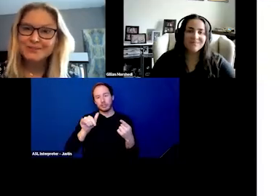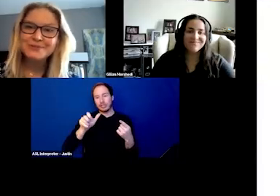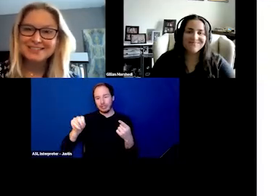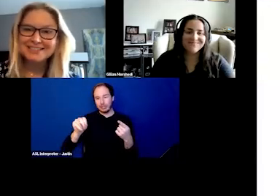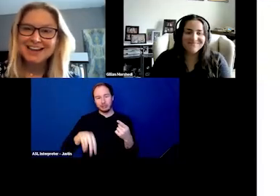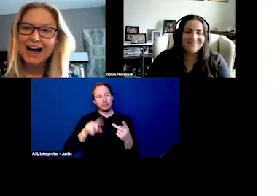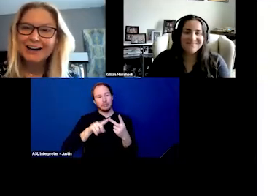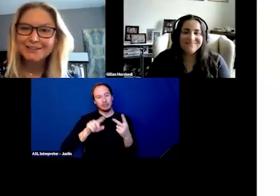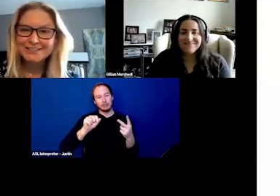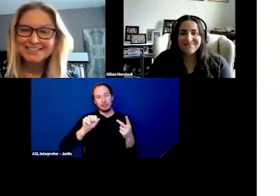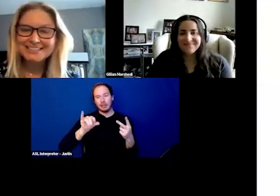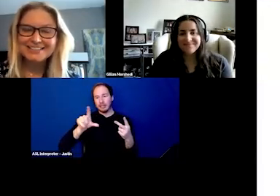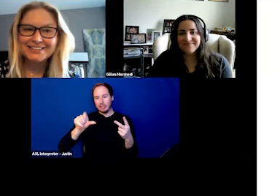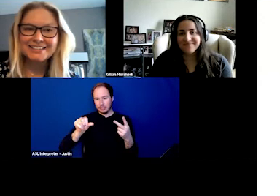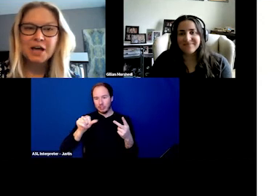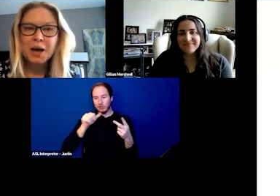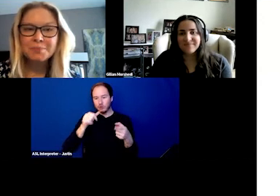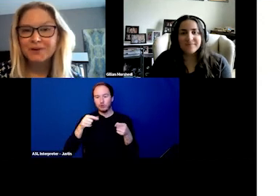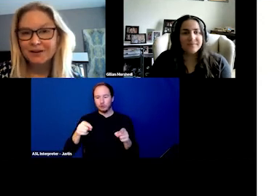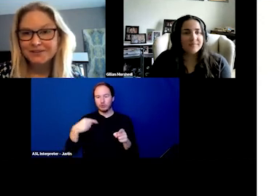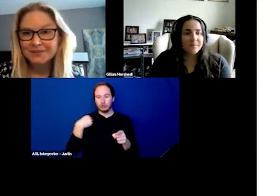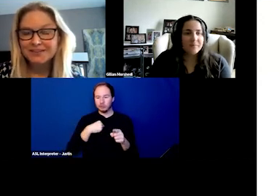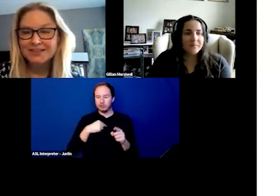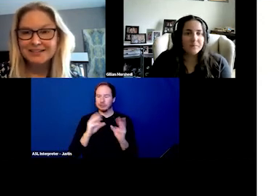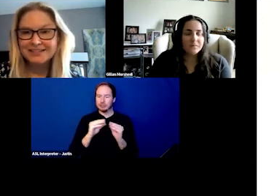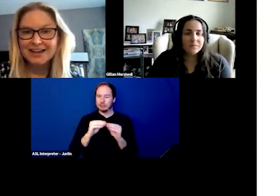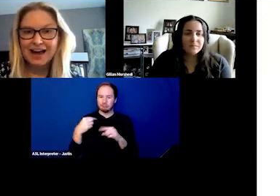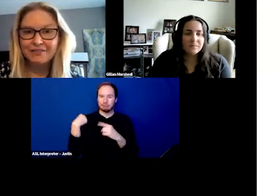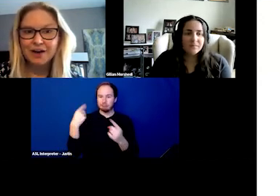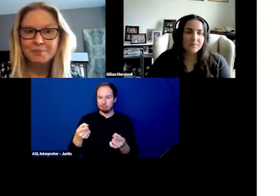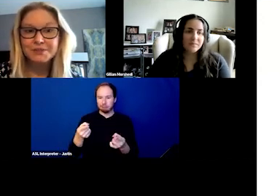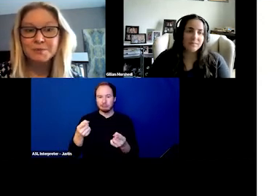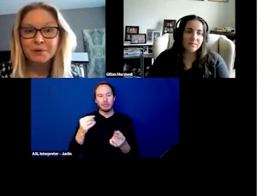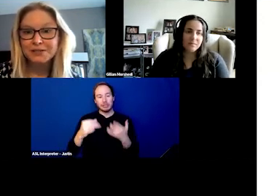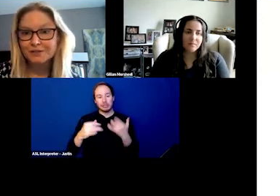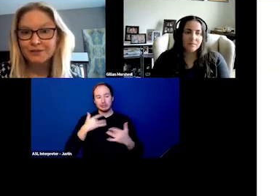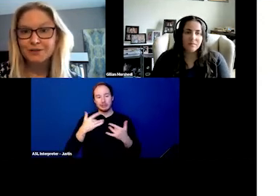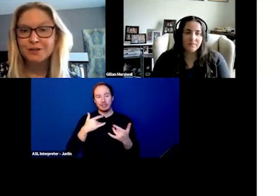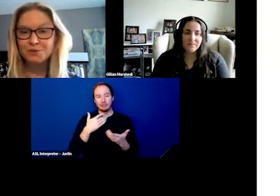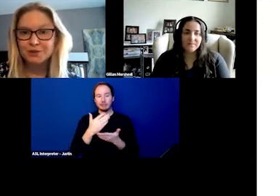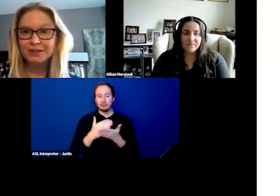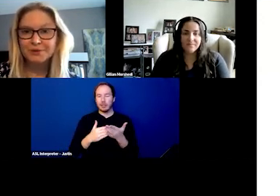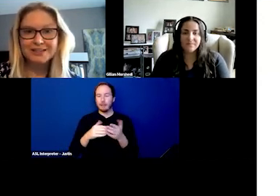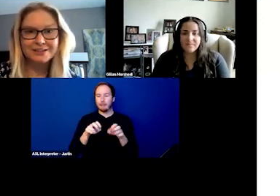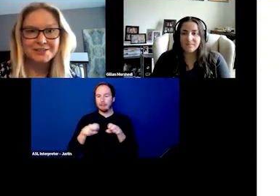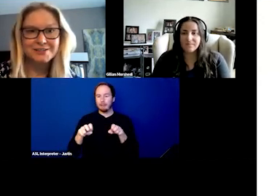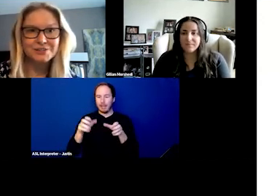through this entire learning series, but we're also excited to have some wonderful community presenters